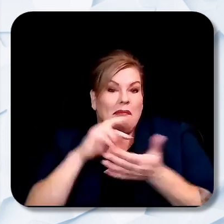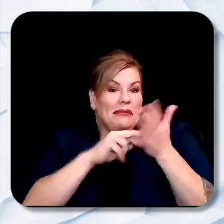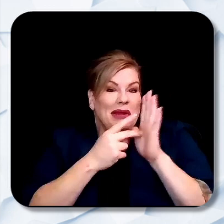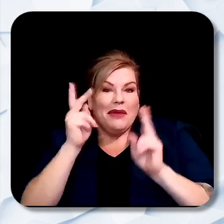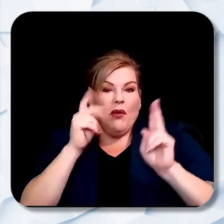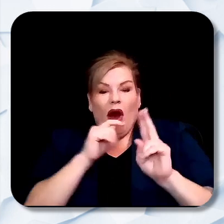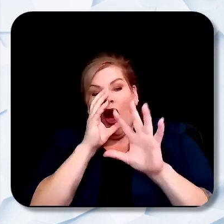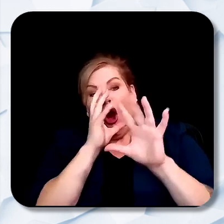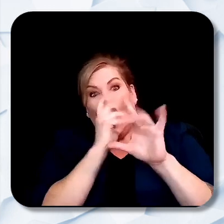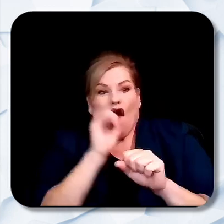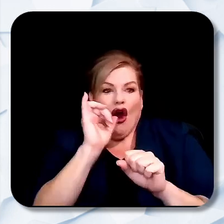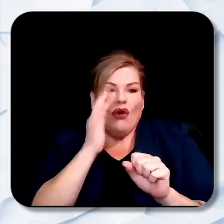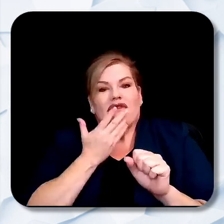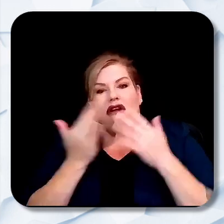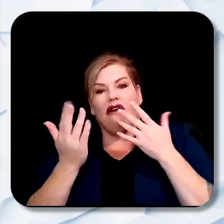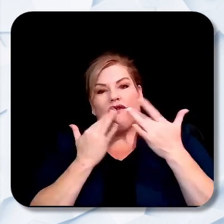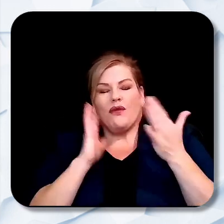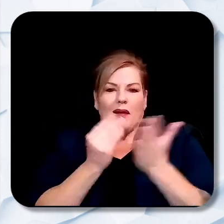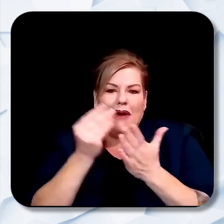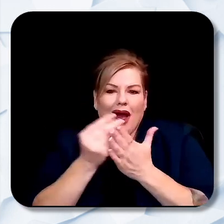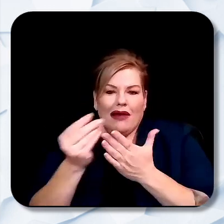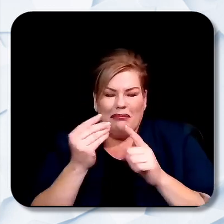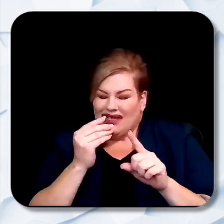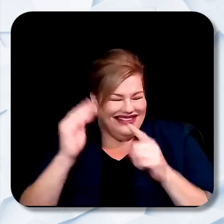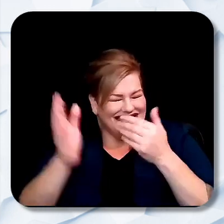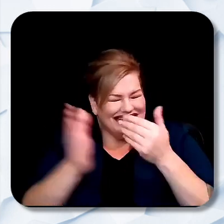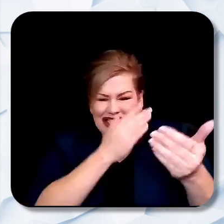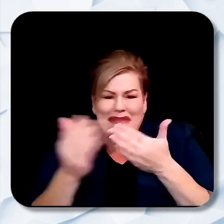The bottom line, though, is that any pill, regardless of its color, shape,